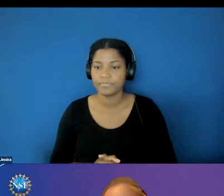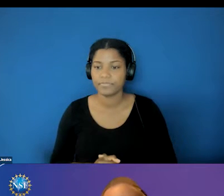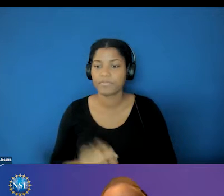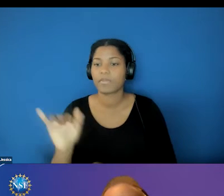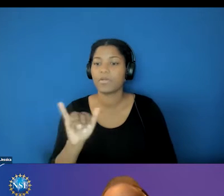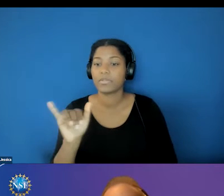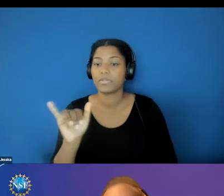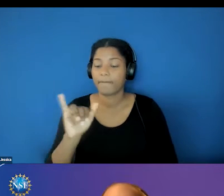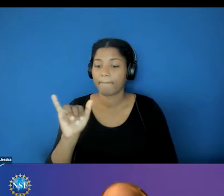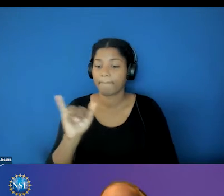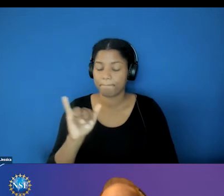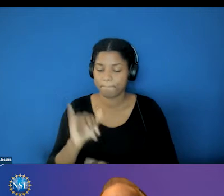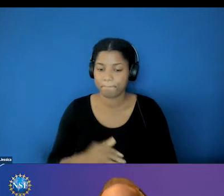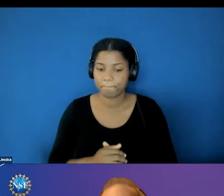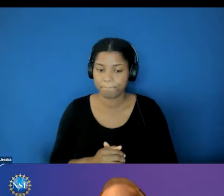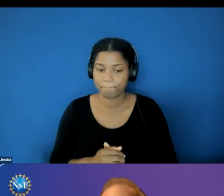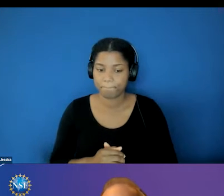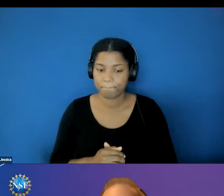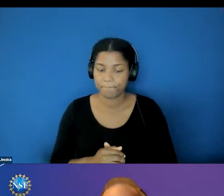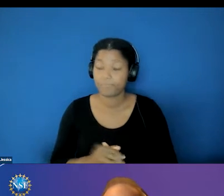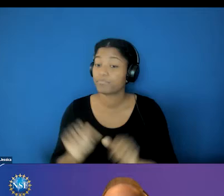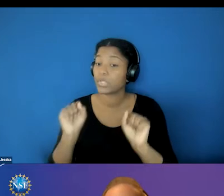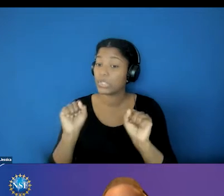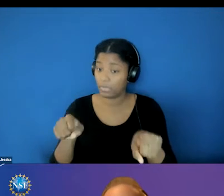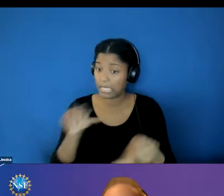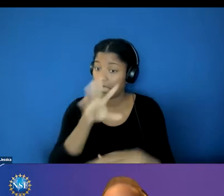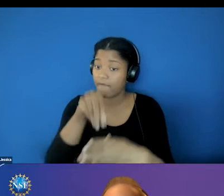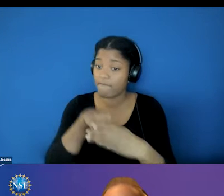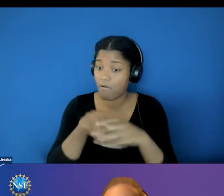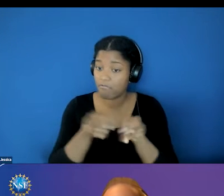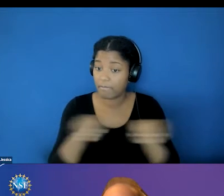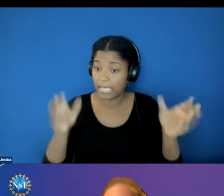Also, if you have the opportunity, serve as a panelist and you're going to hear this an awful lot.